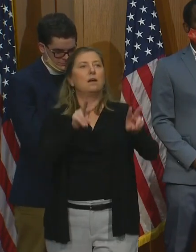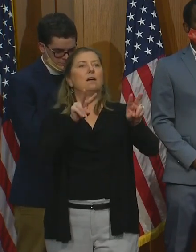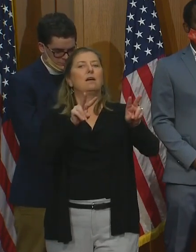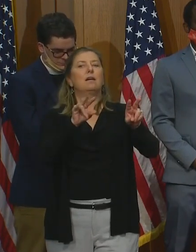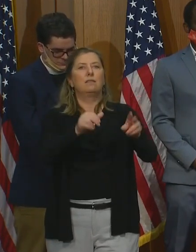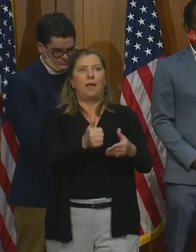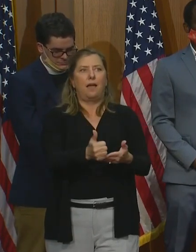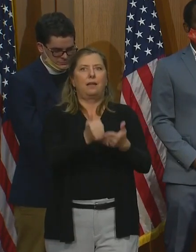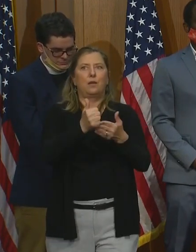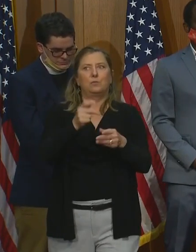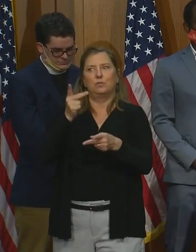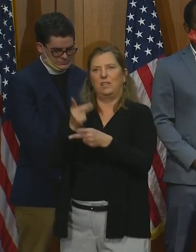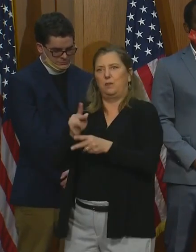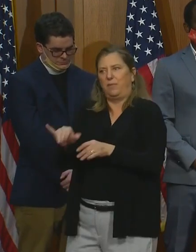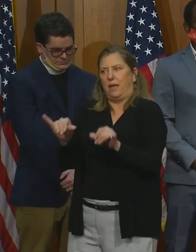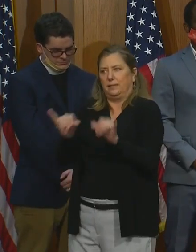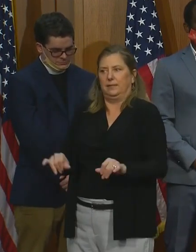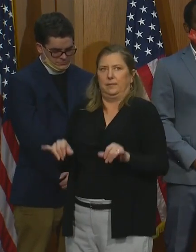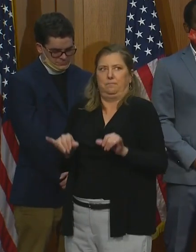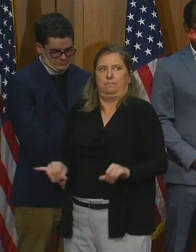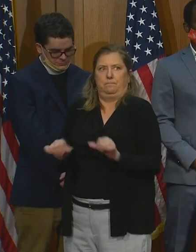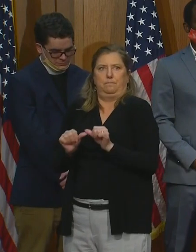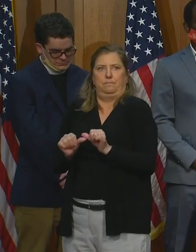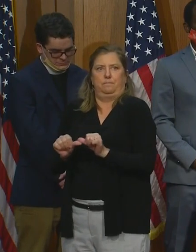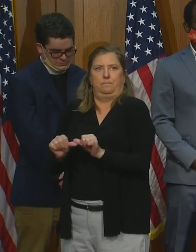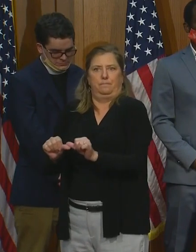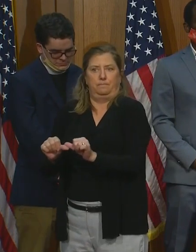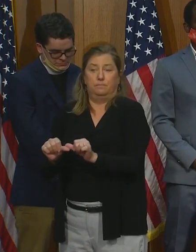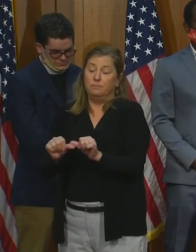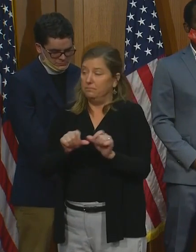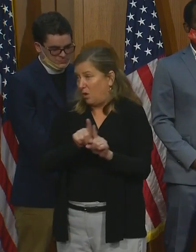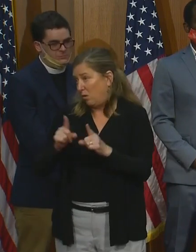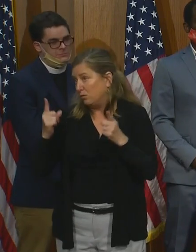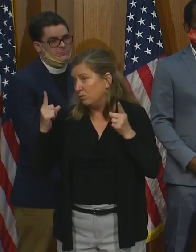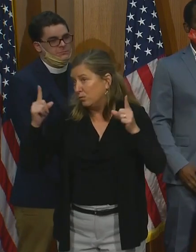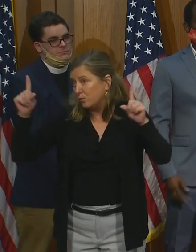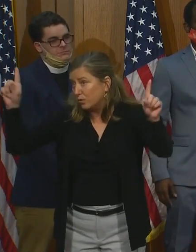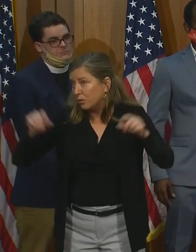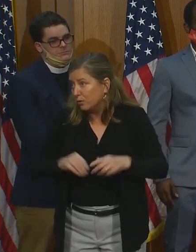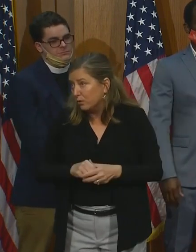FOREVER BECAUSE THEY HELP KEEP